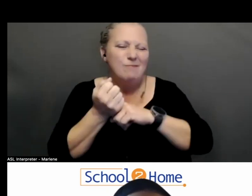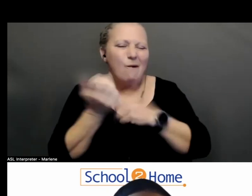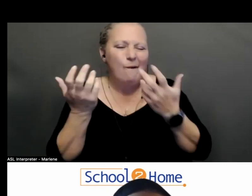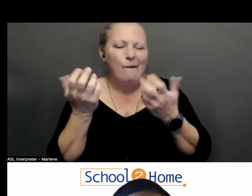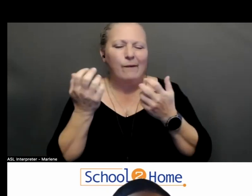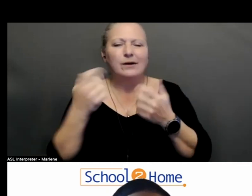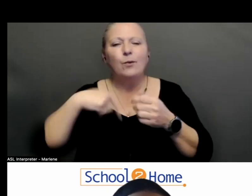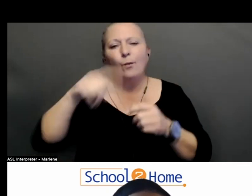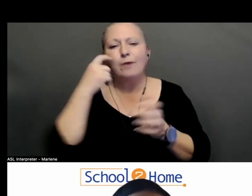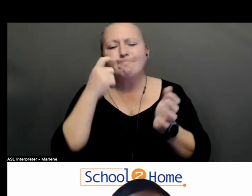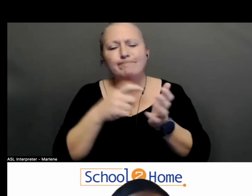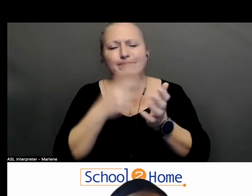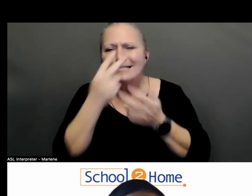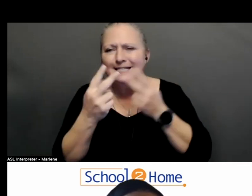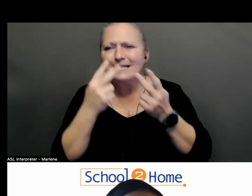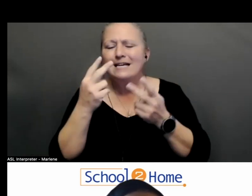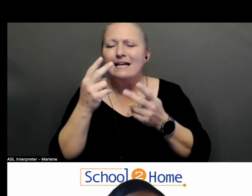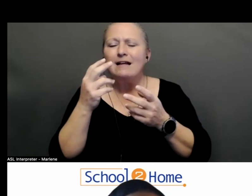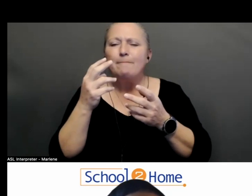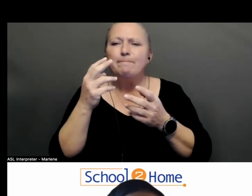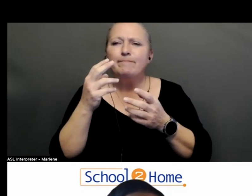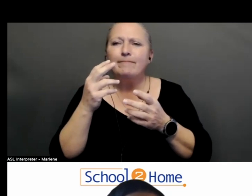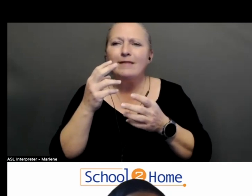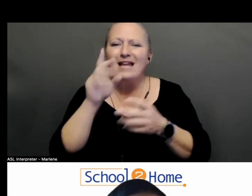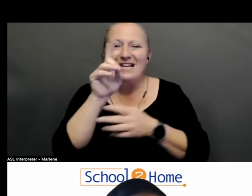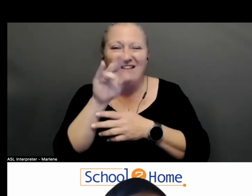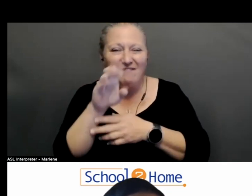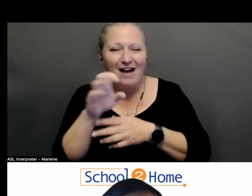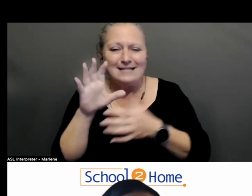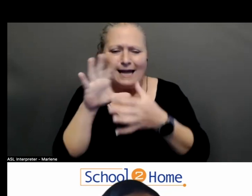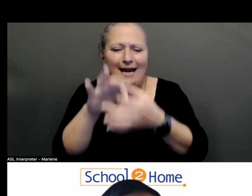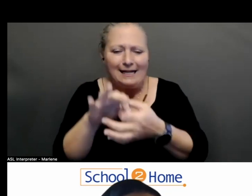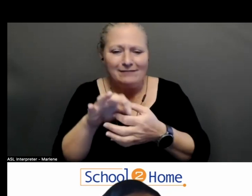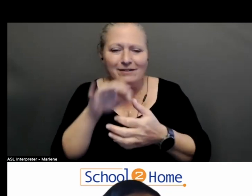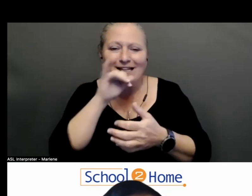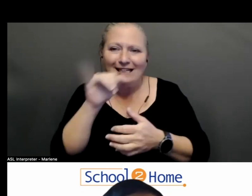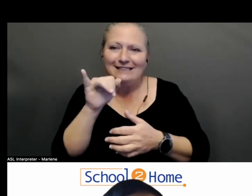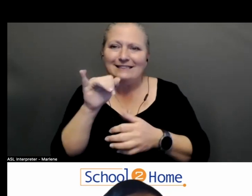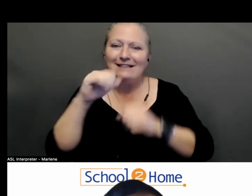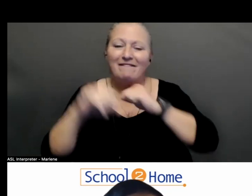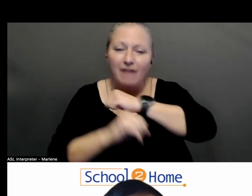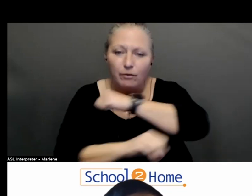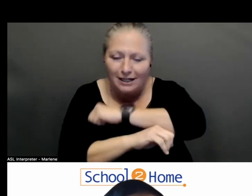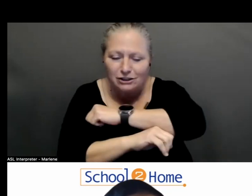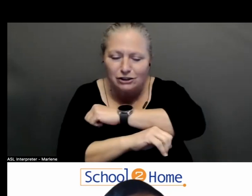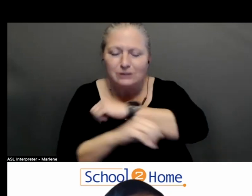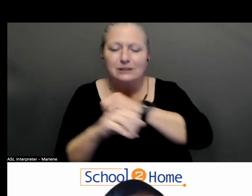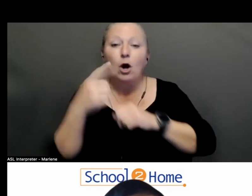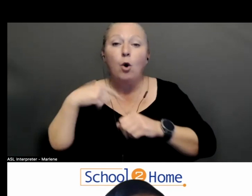we see the device and devices and the connectivity as as the foundation but we're really looking at